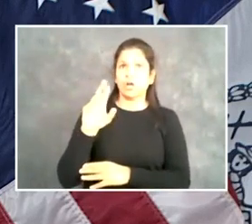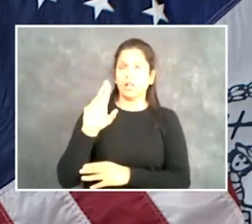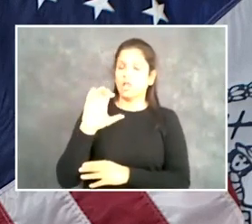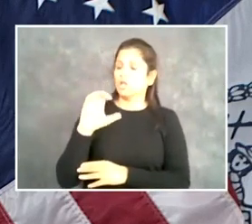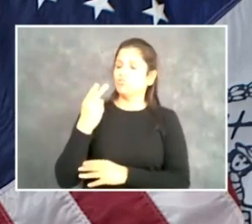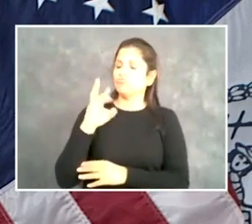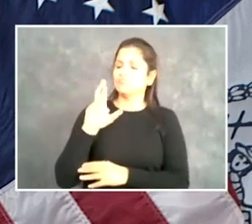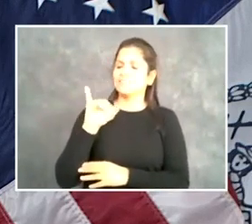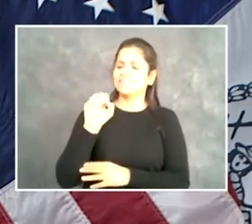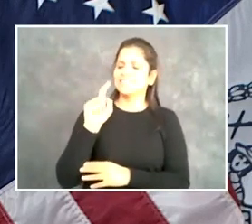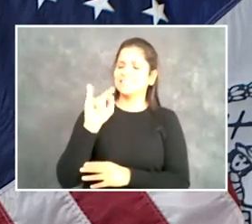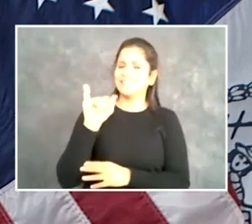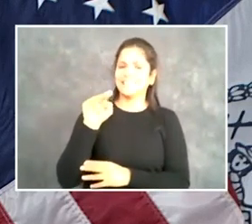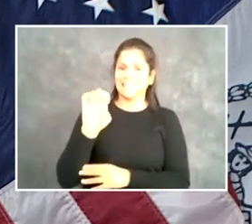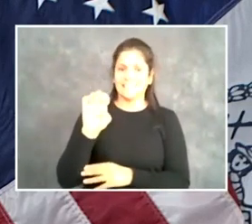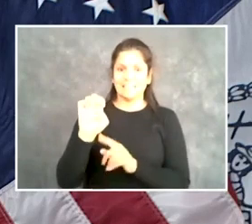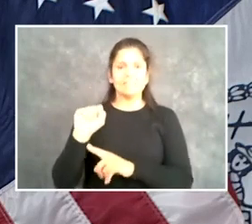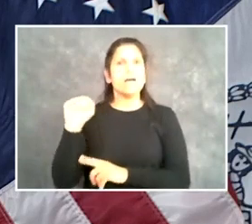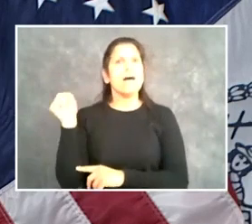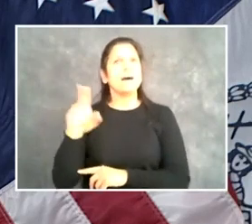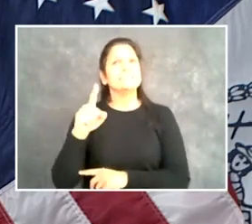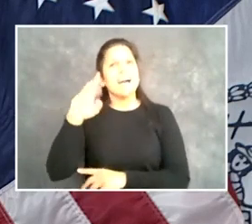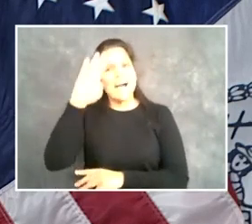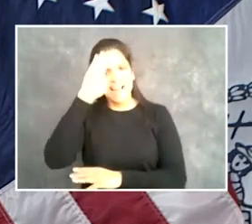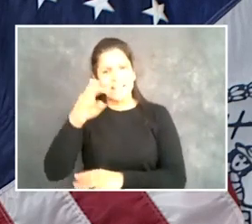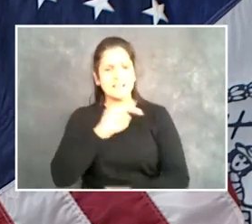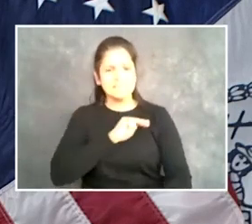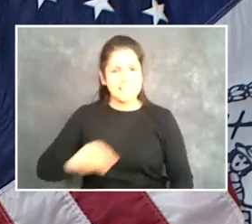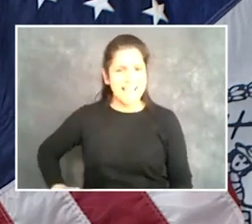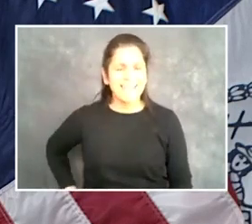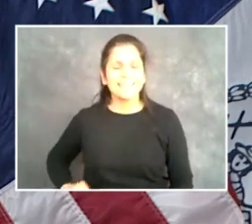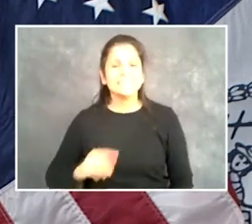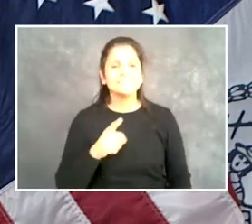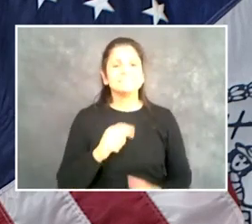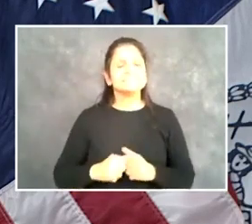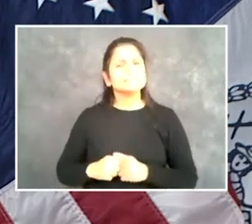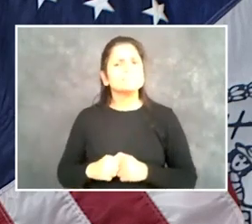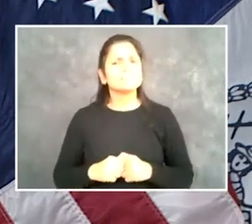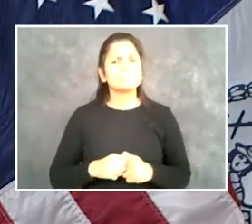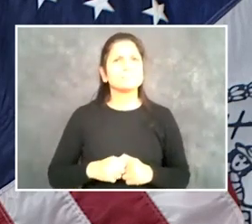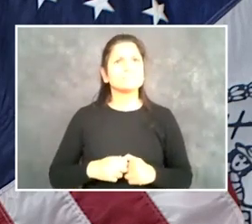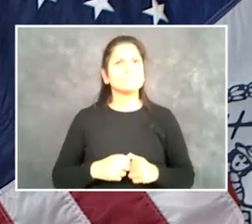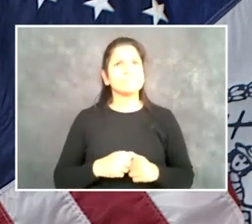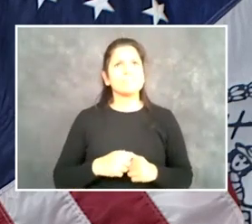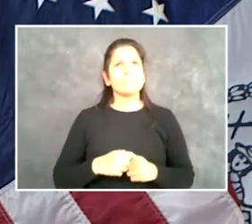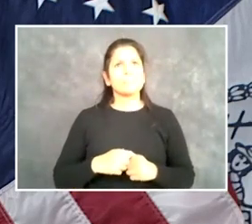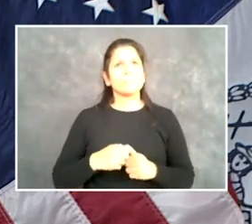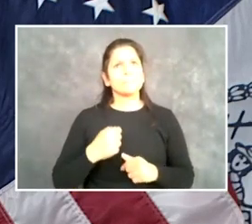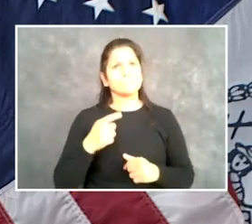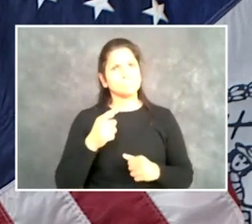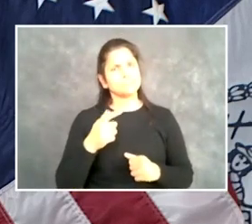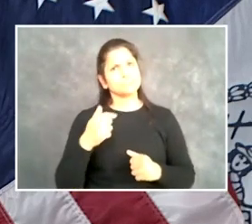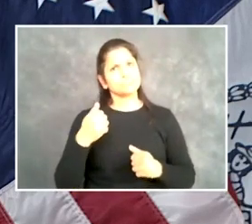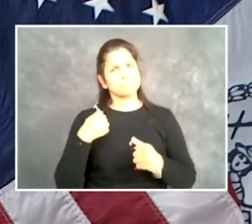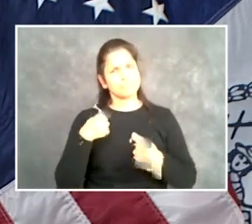THIS DISEASE.